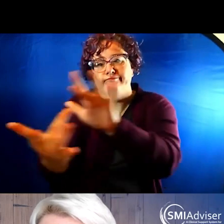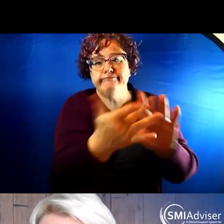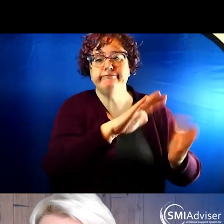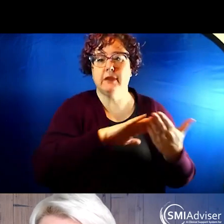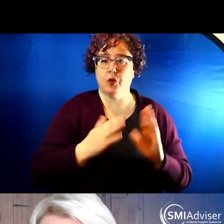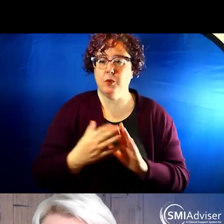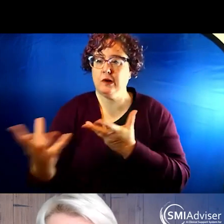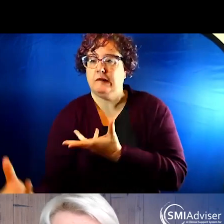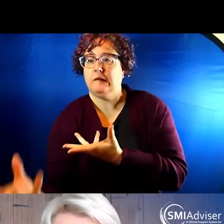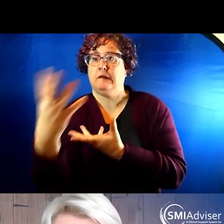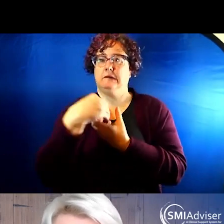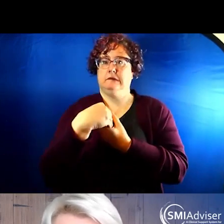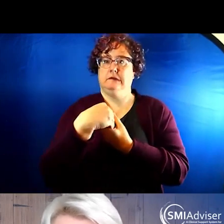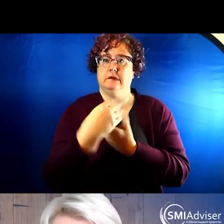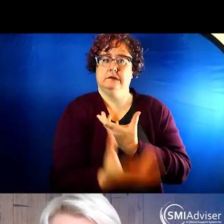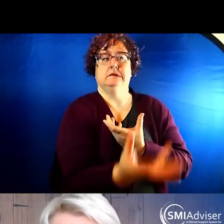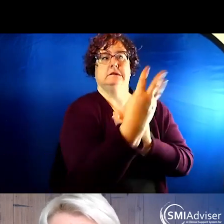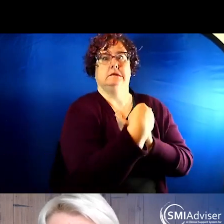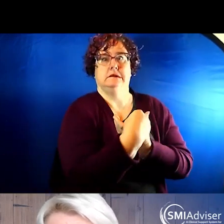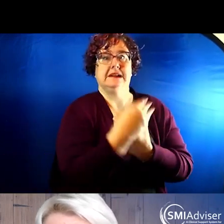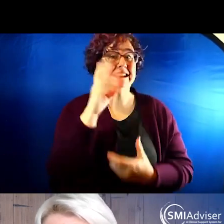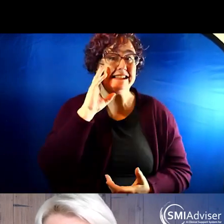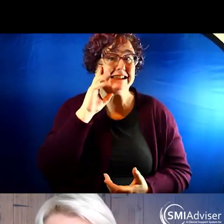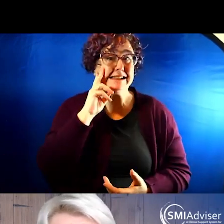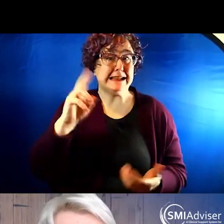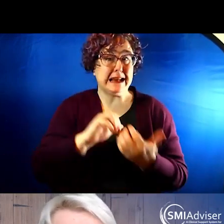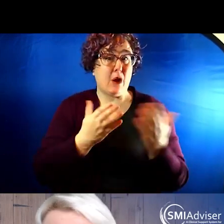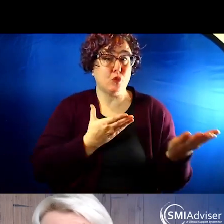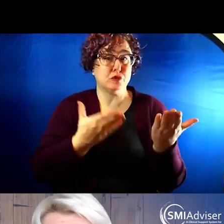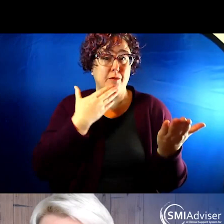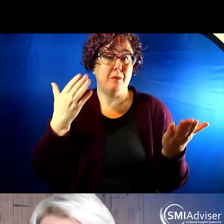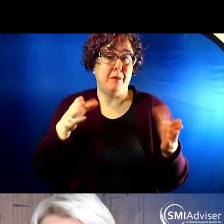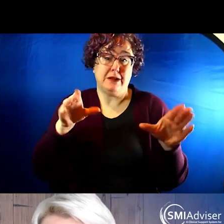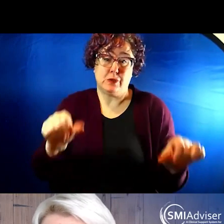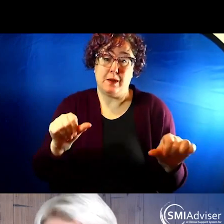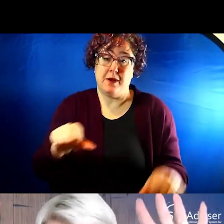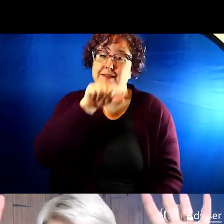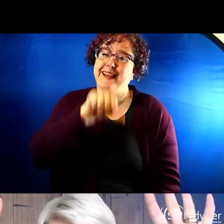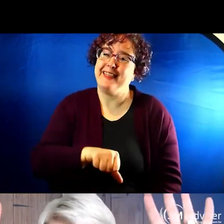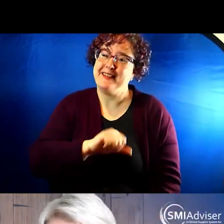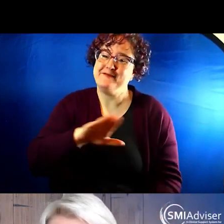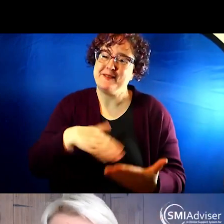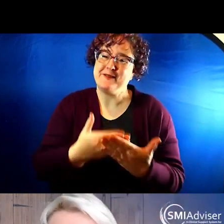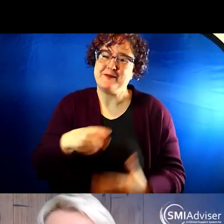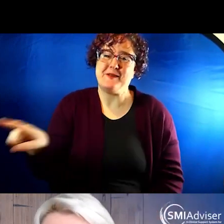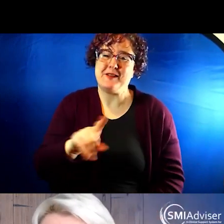THEM FORWARD AND SEE IF WE CAN SERVE THEM IN THE BEST WAY POSSIBLE. I LOVED BEING WITH ALL OF YOU TODAY. HAVE A GOOD DAY.